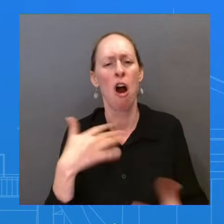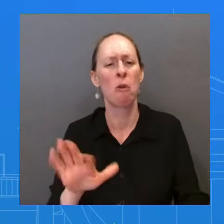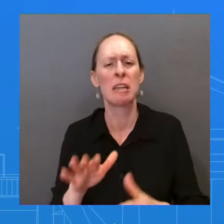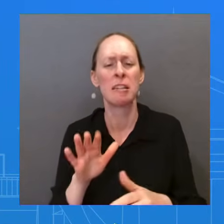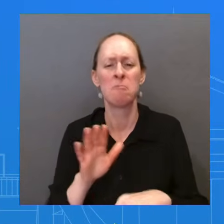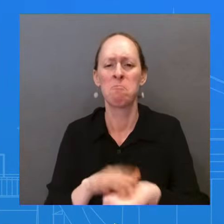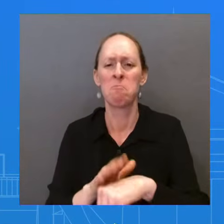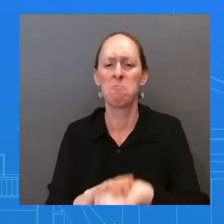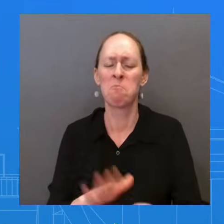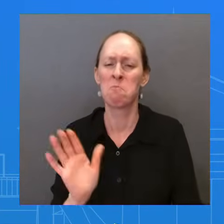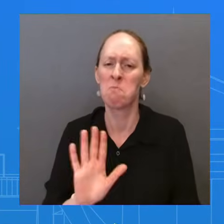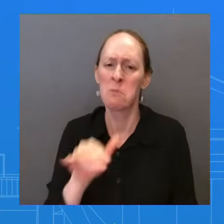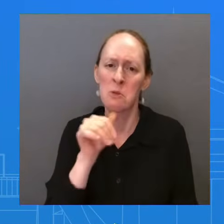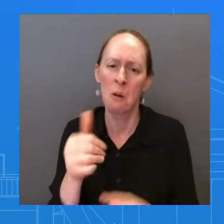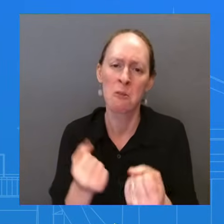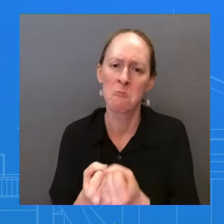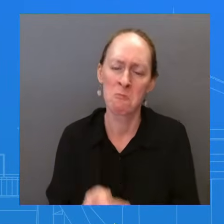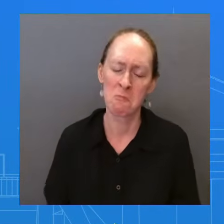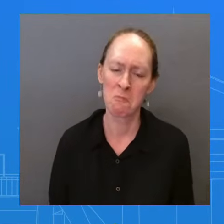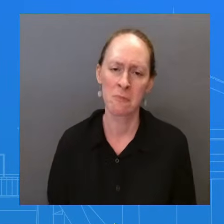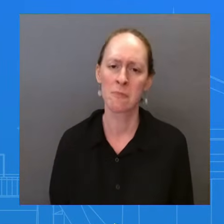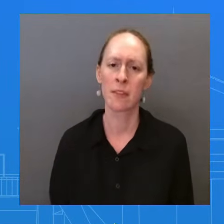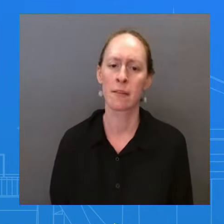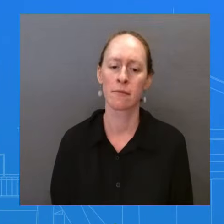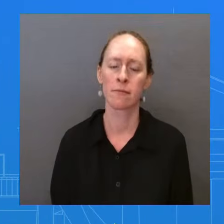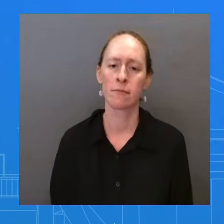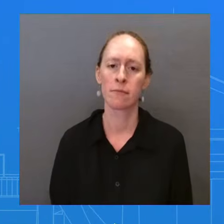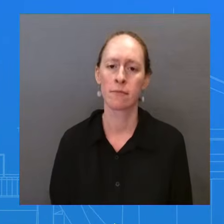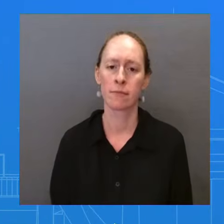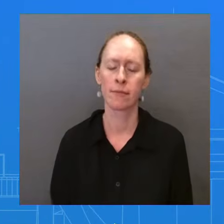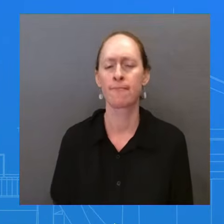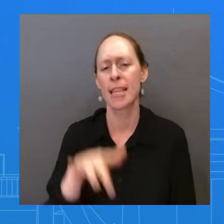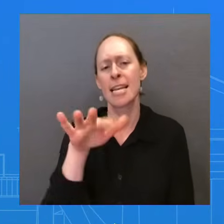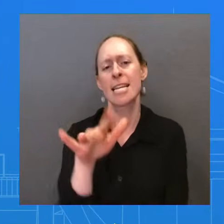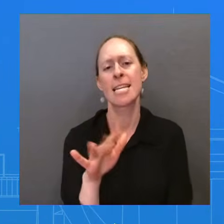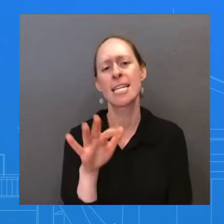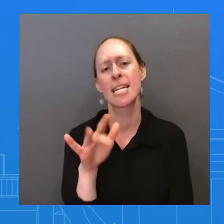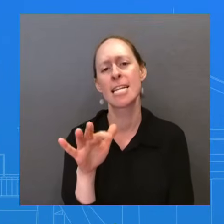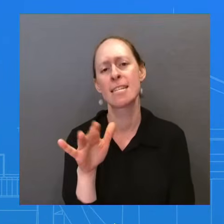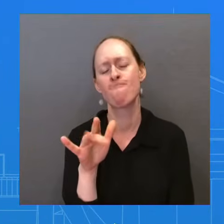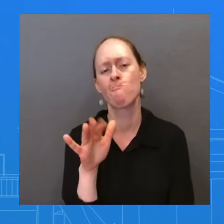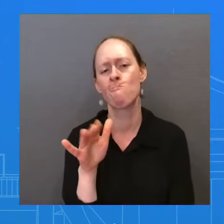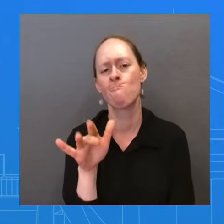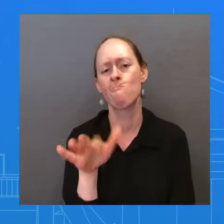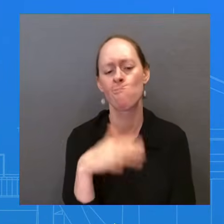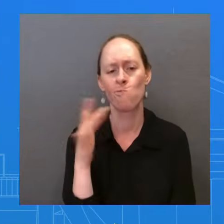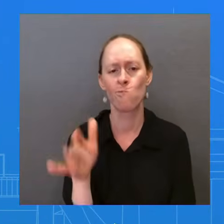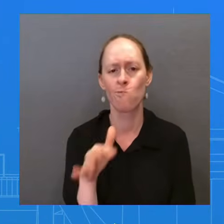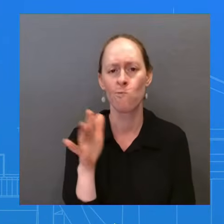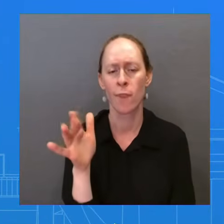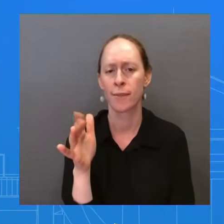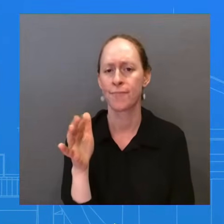that are -- that are being propagated, that are being conducted using U.S.-supplied equipment.